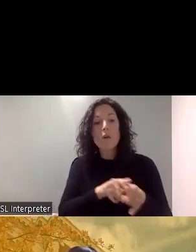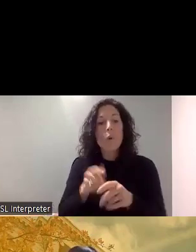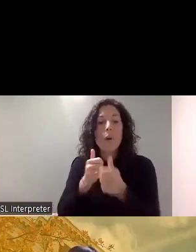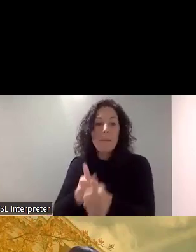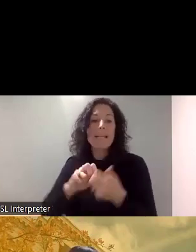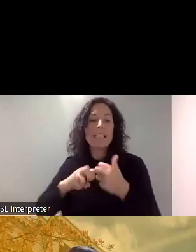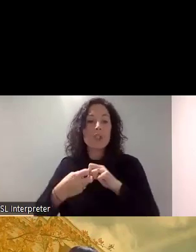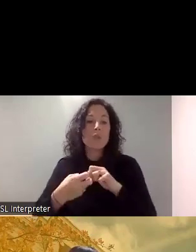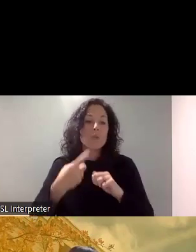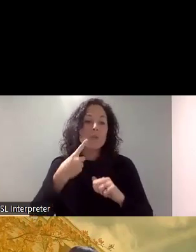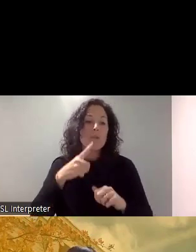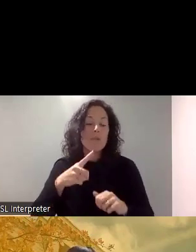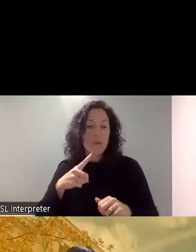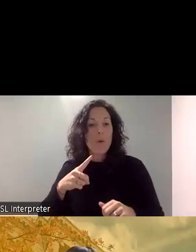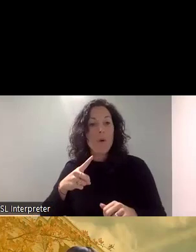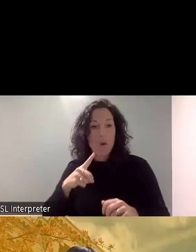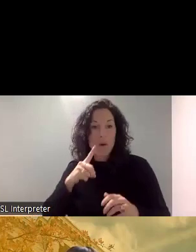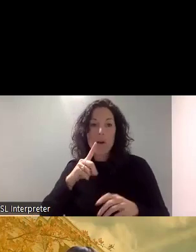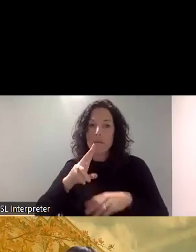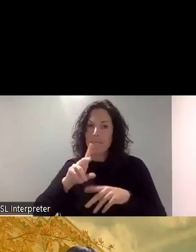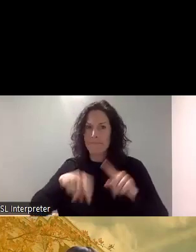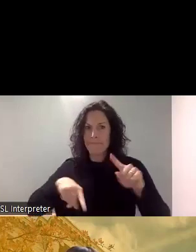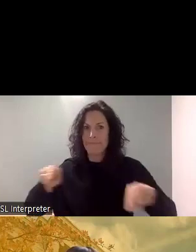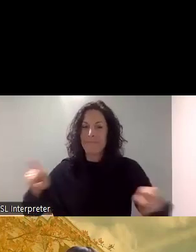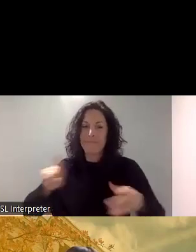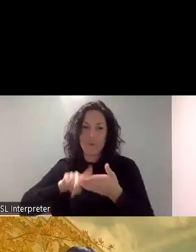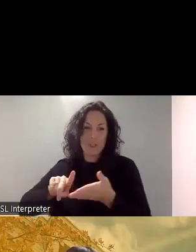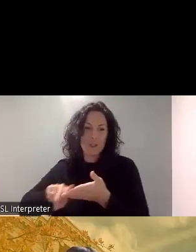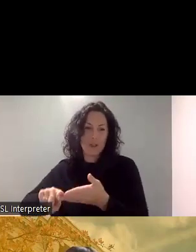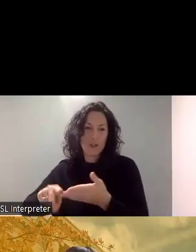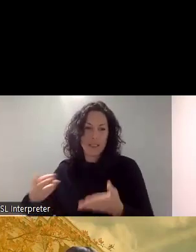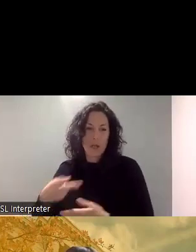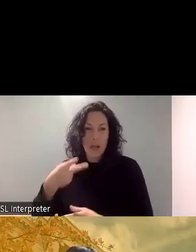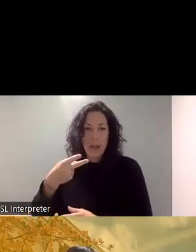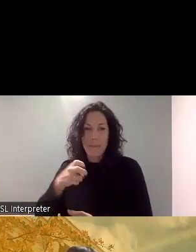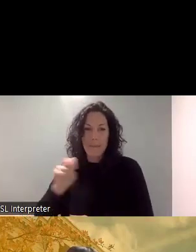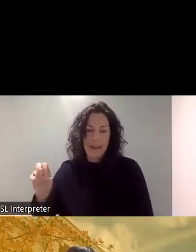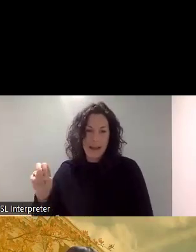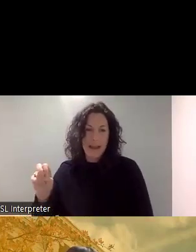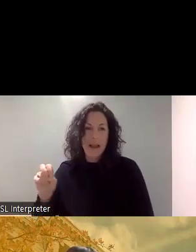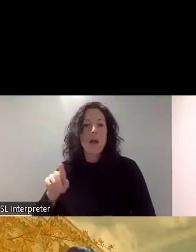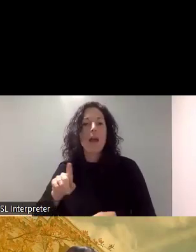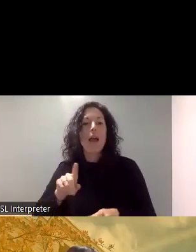for all federally sponsored research at Penn, and we have a pretty significant NIH portfolio,